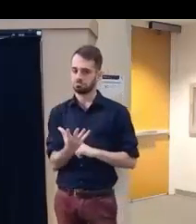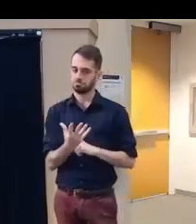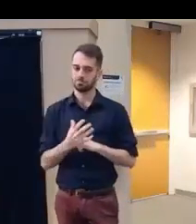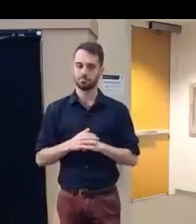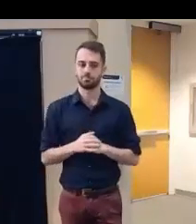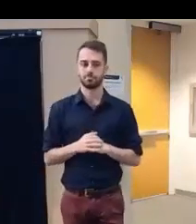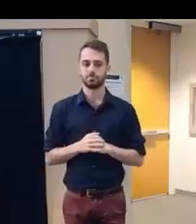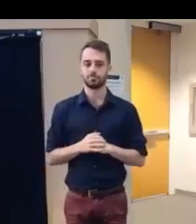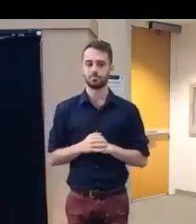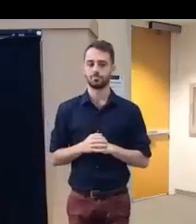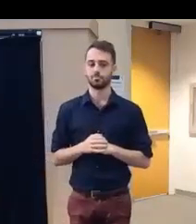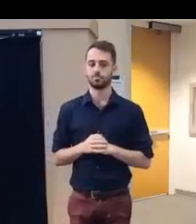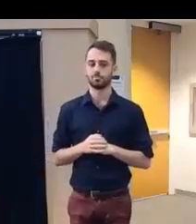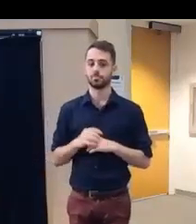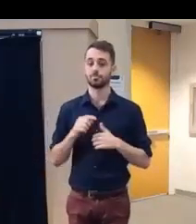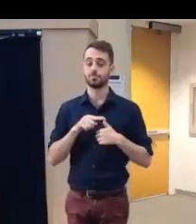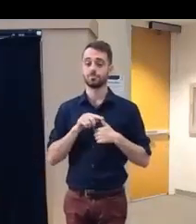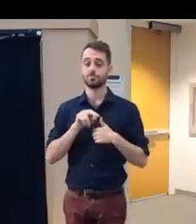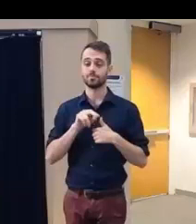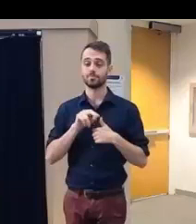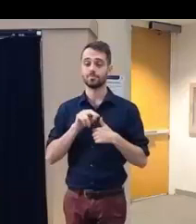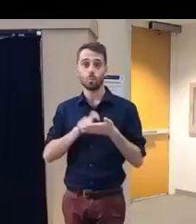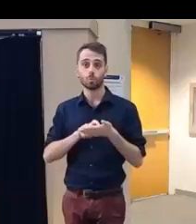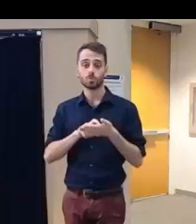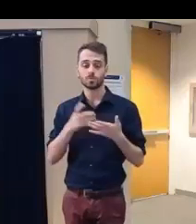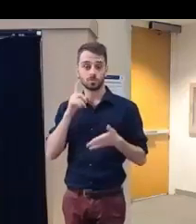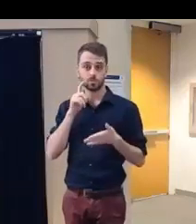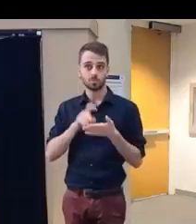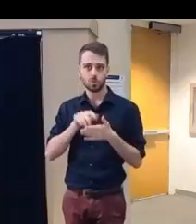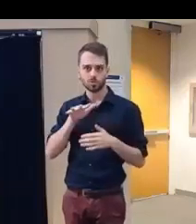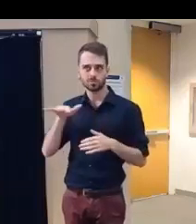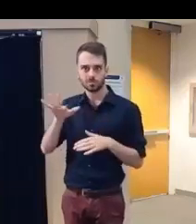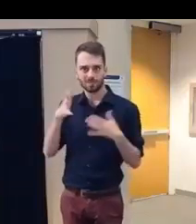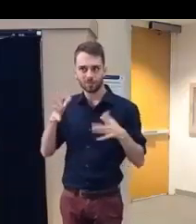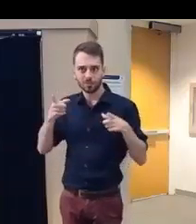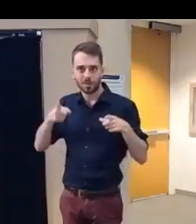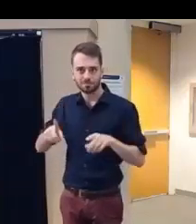to notice the Education and Training and learning that's happening around you ask what students and